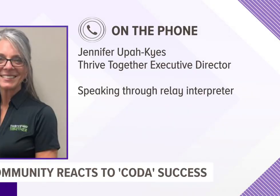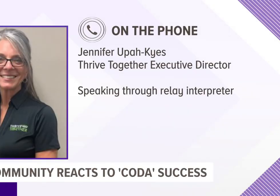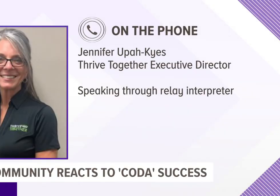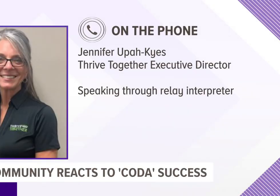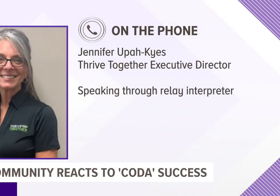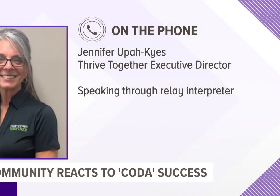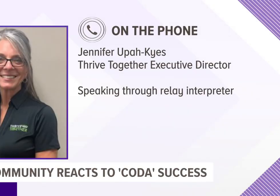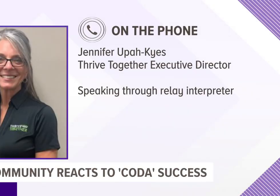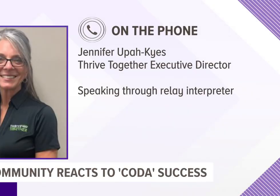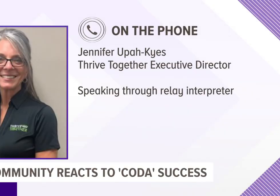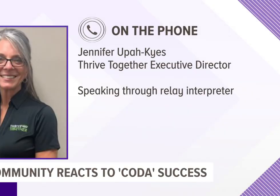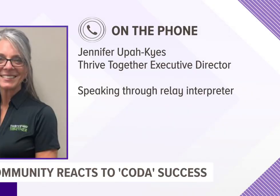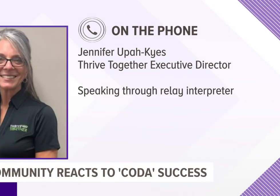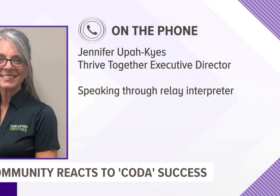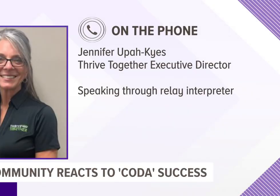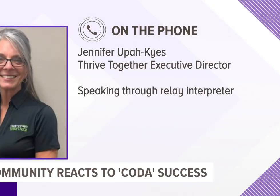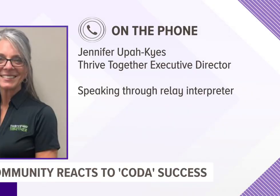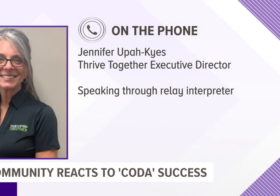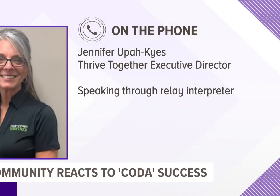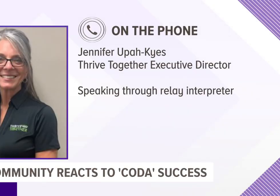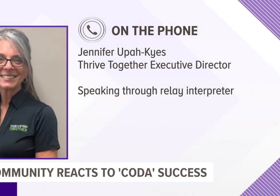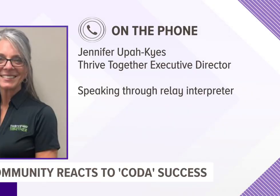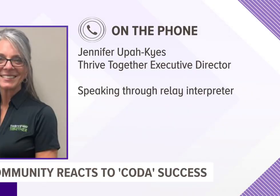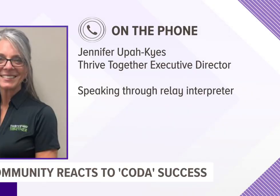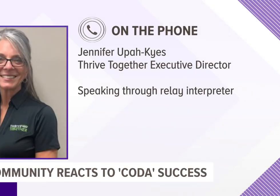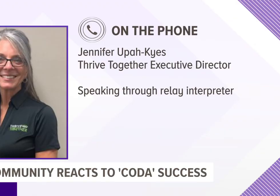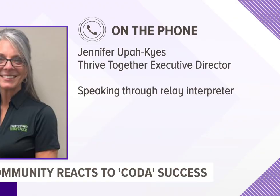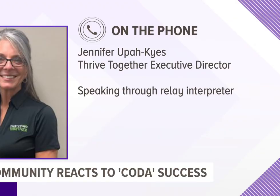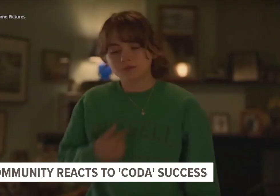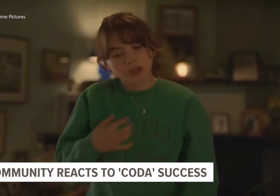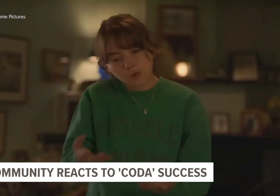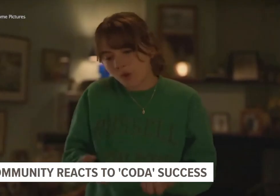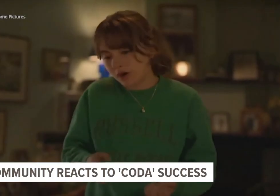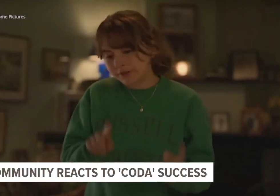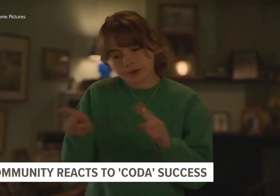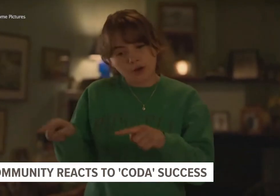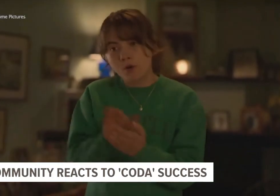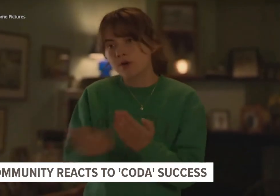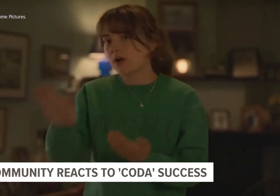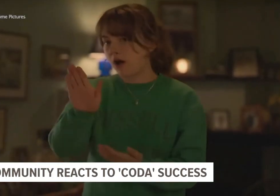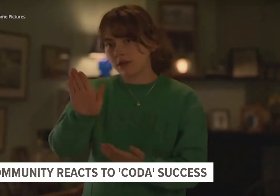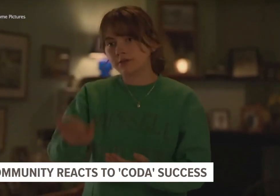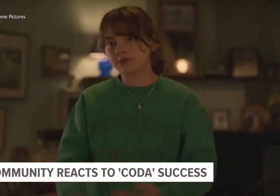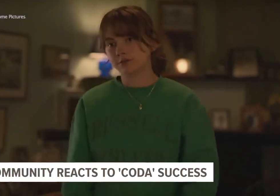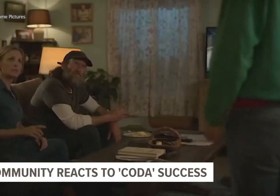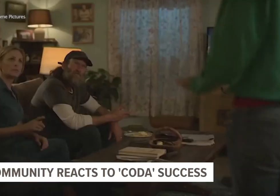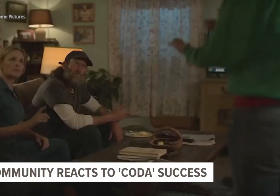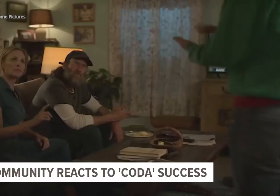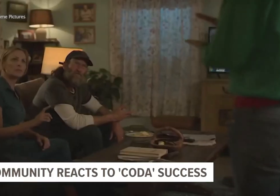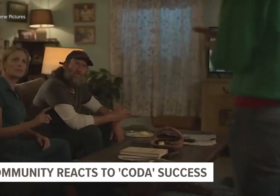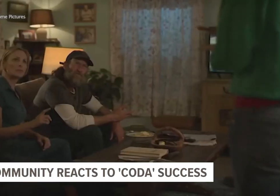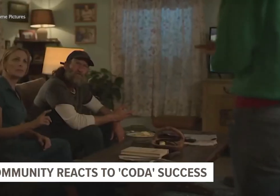Ah, that we are able as well. And we definitely can do it as our counterparts do it.